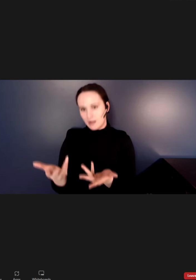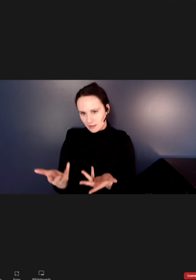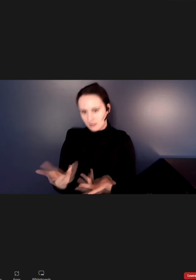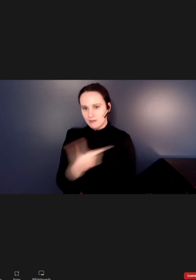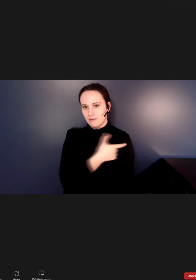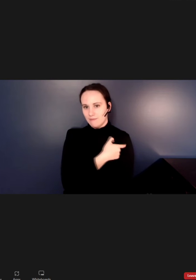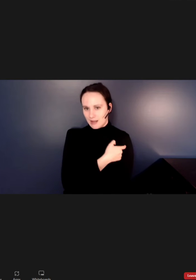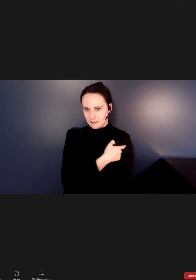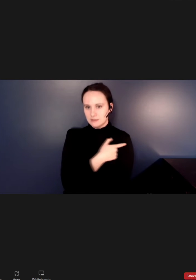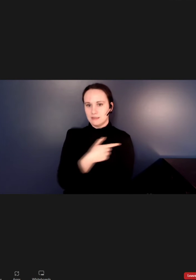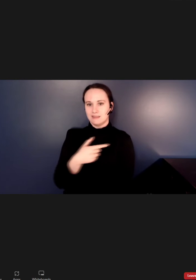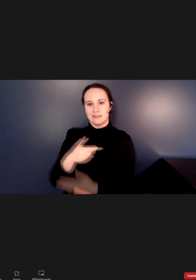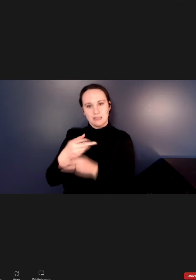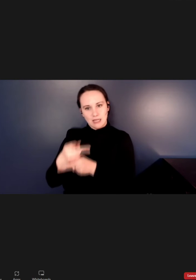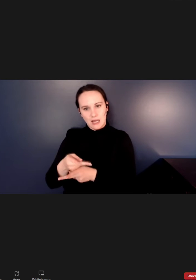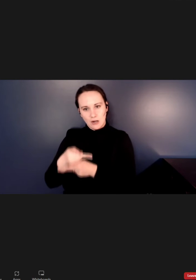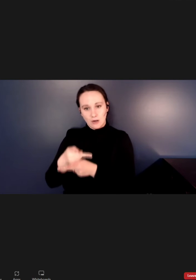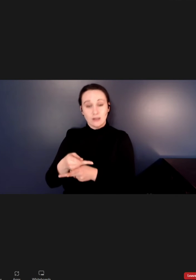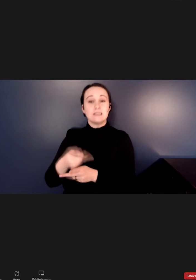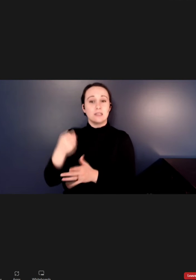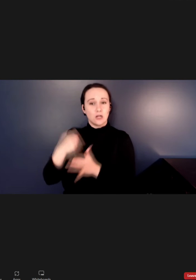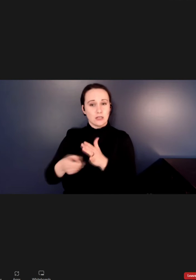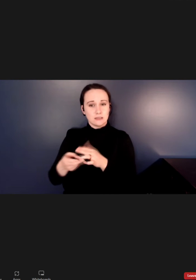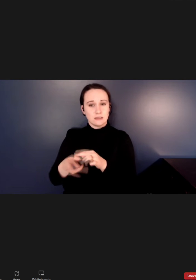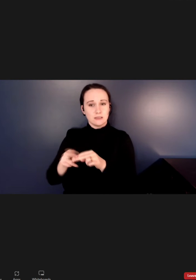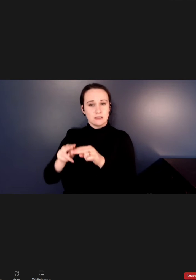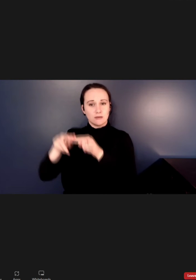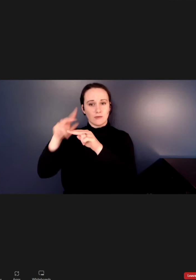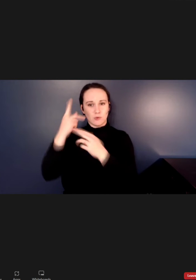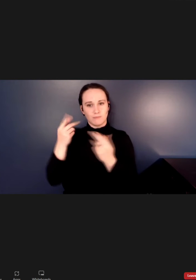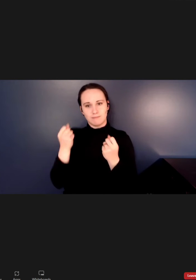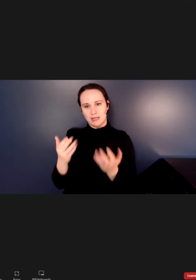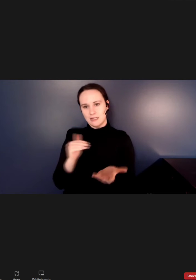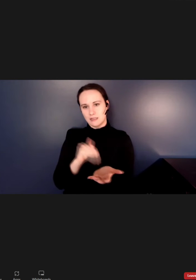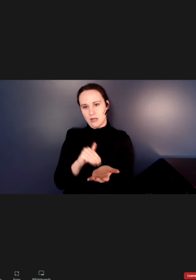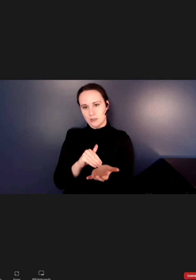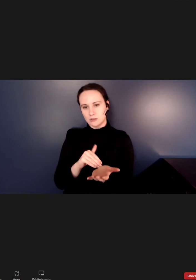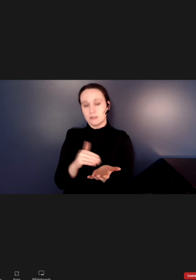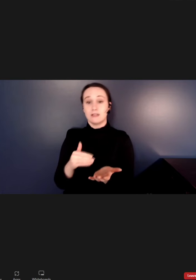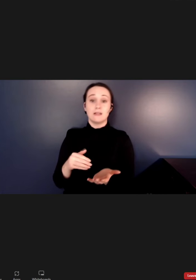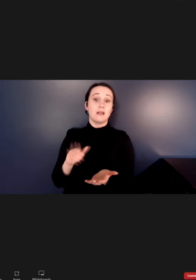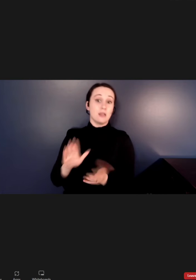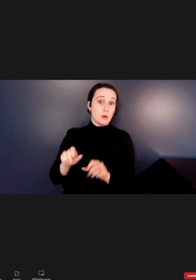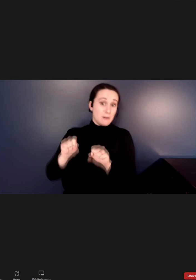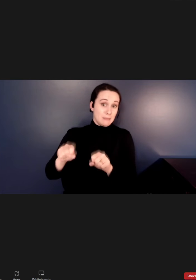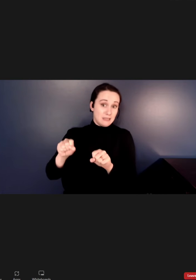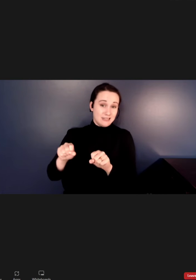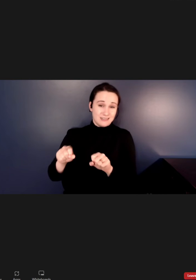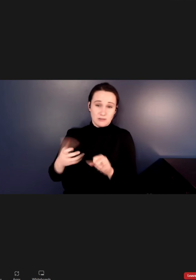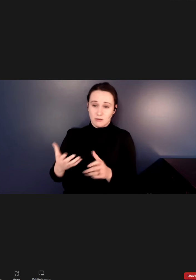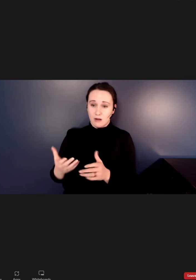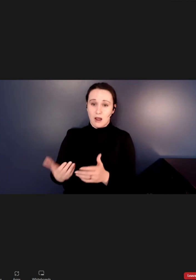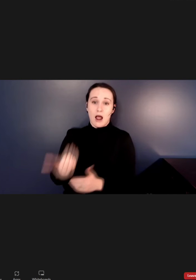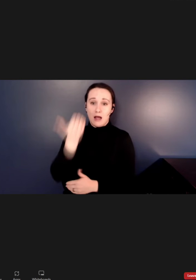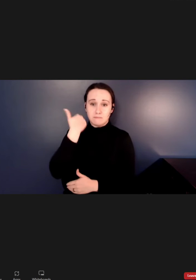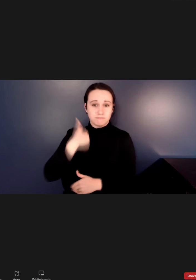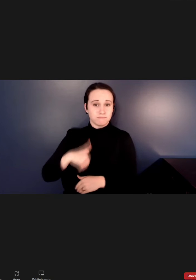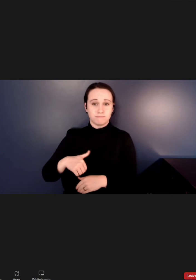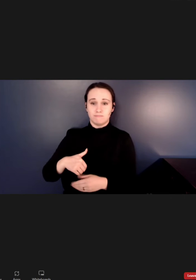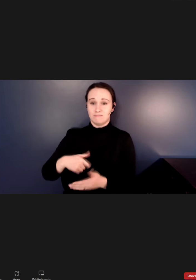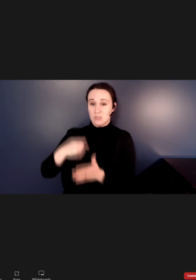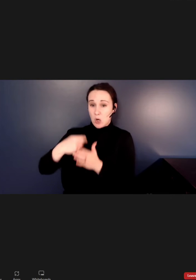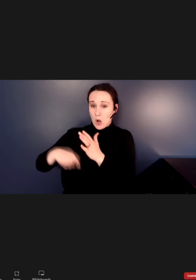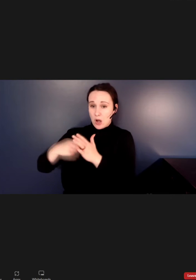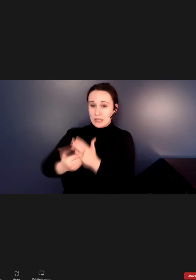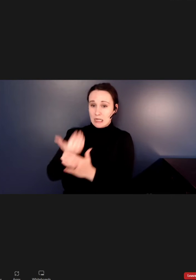the care has gone up on a lot of providers and their ability to absorb uncompensated expenses